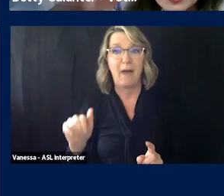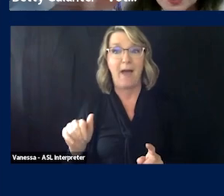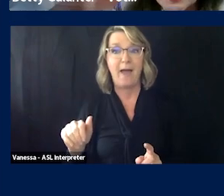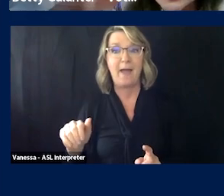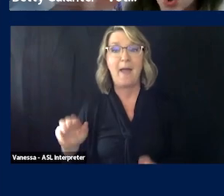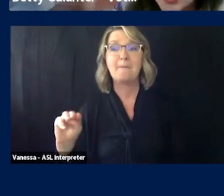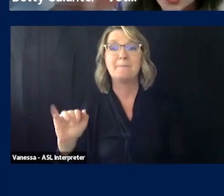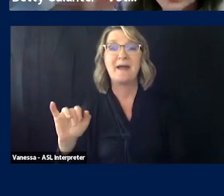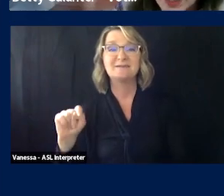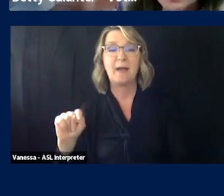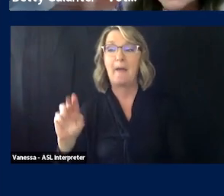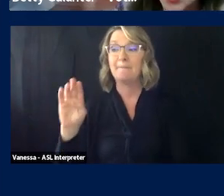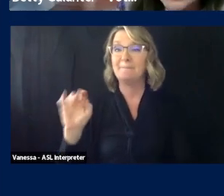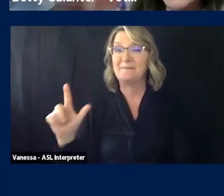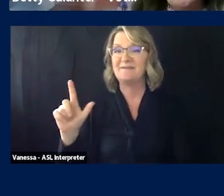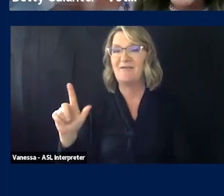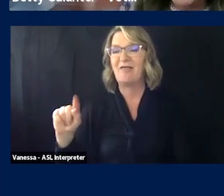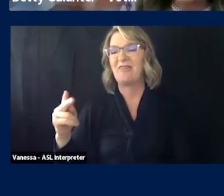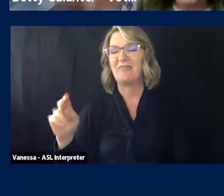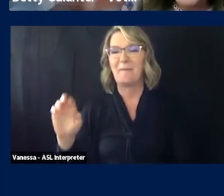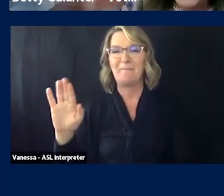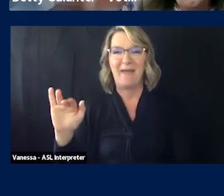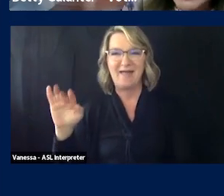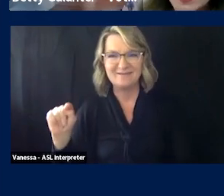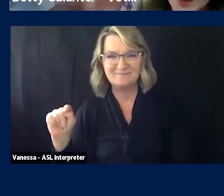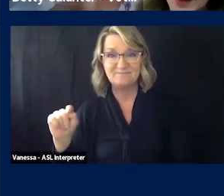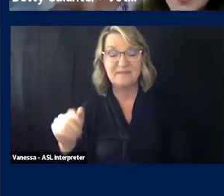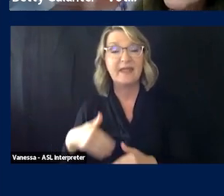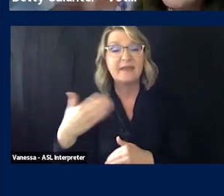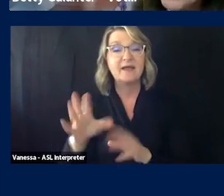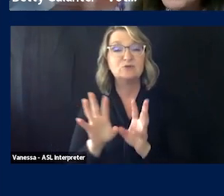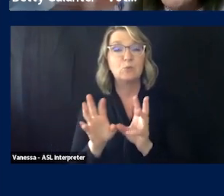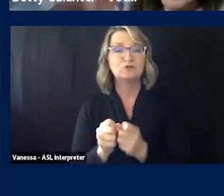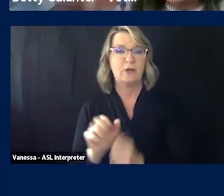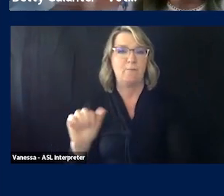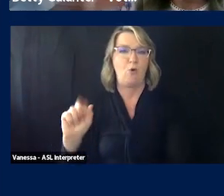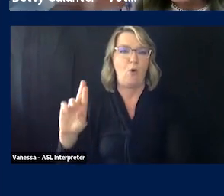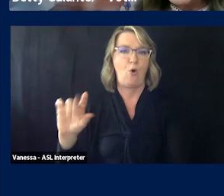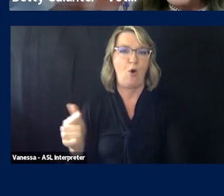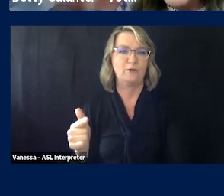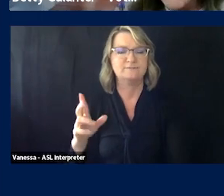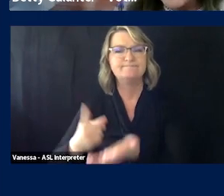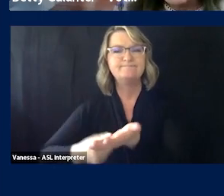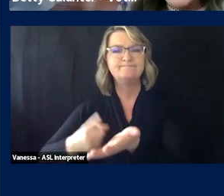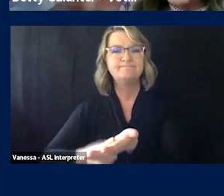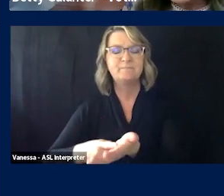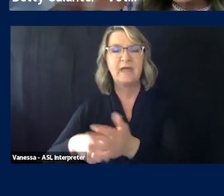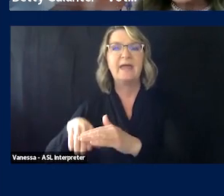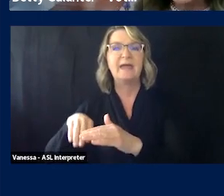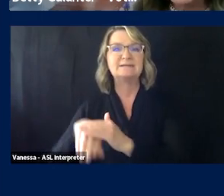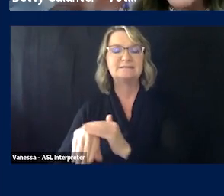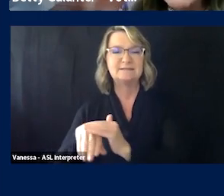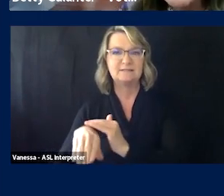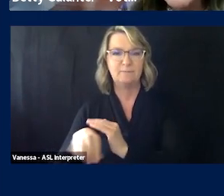topics hosted by our very own mascot Phil the Ballot now our next workshop will be held in